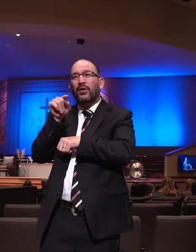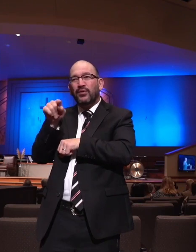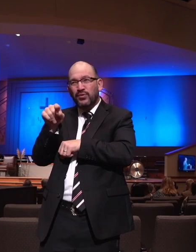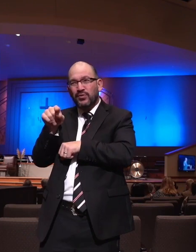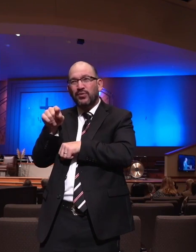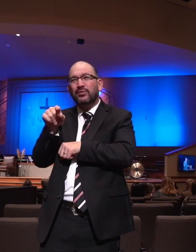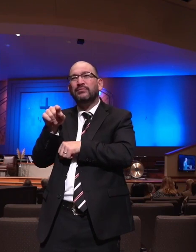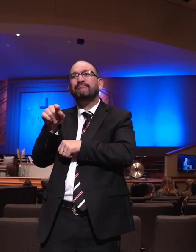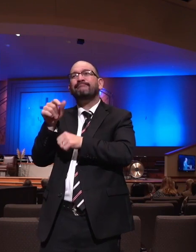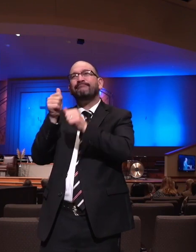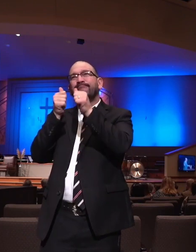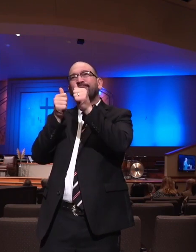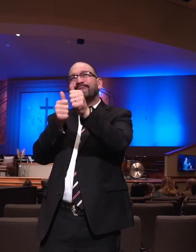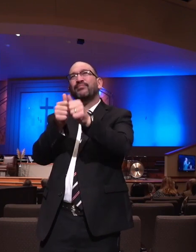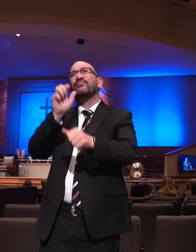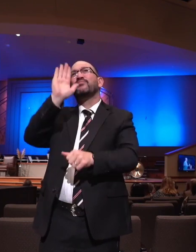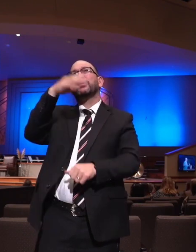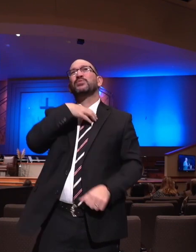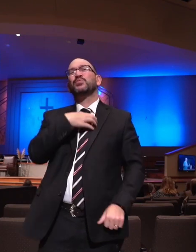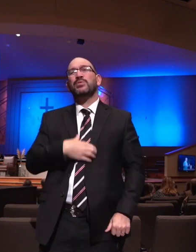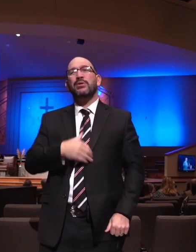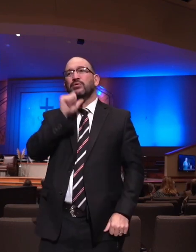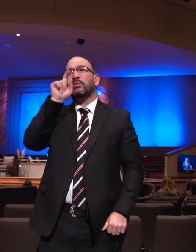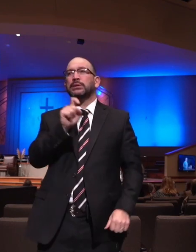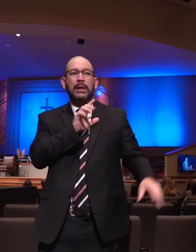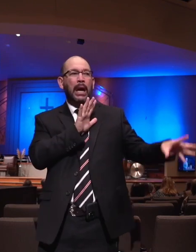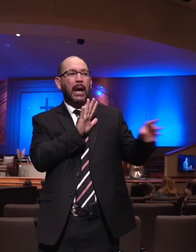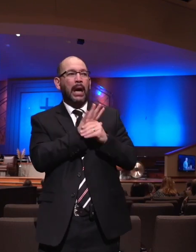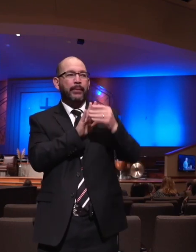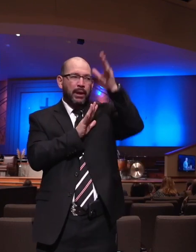created you do not have to be a man